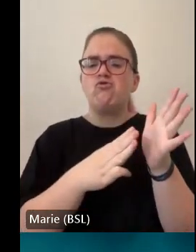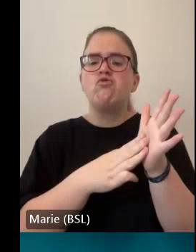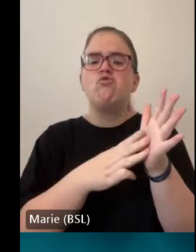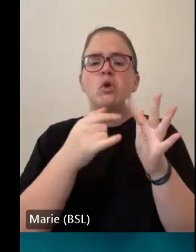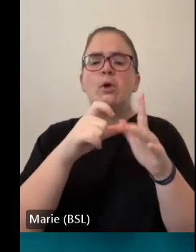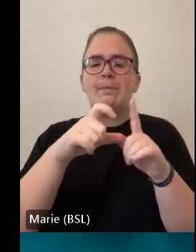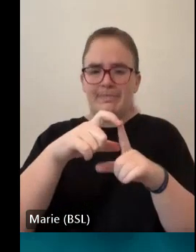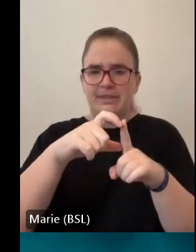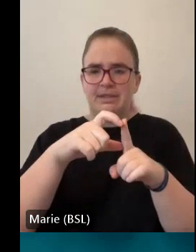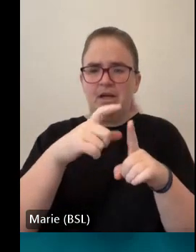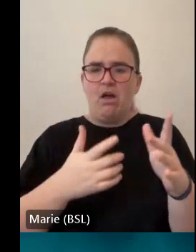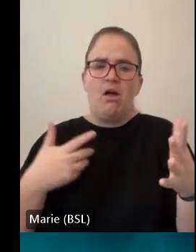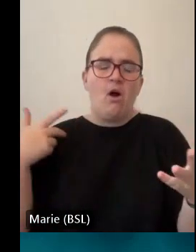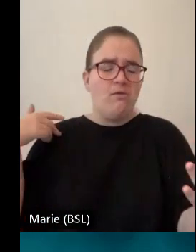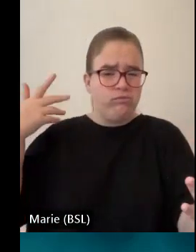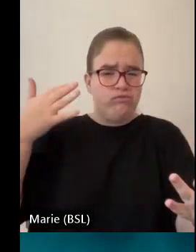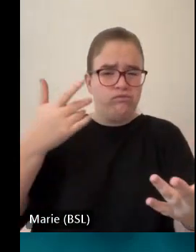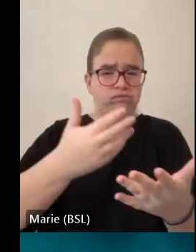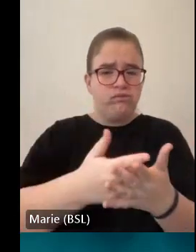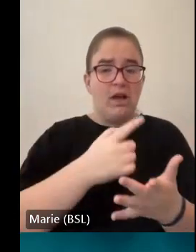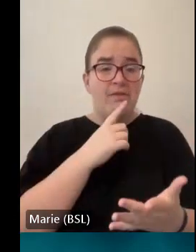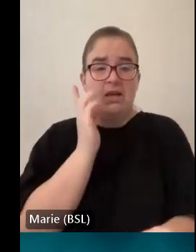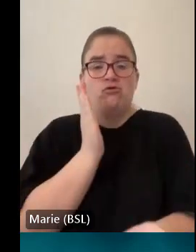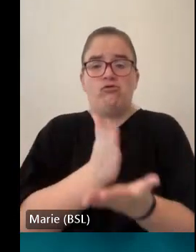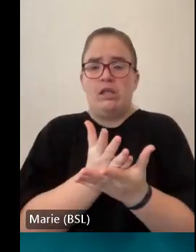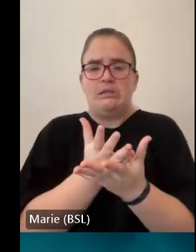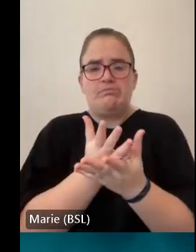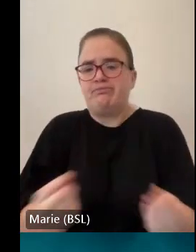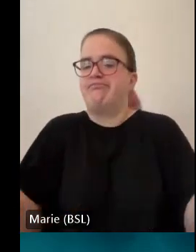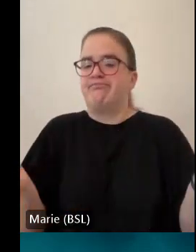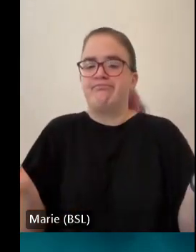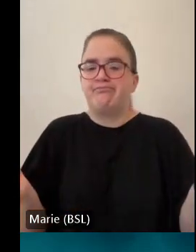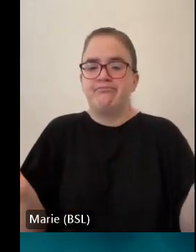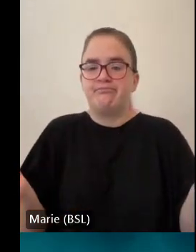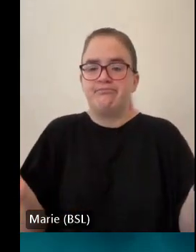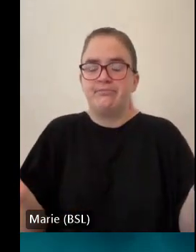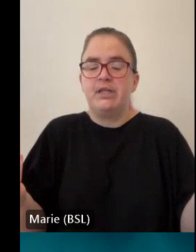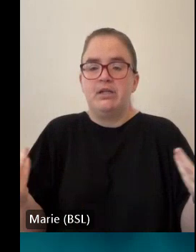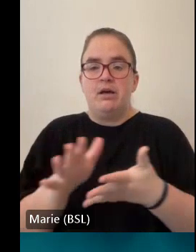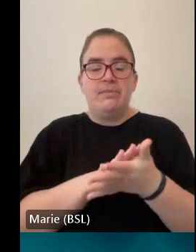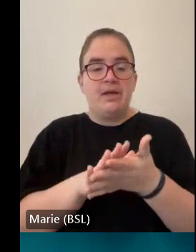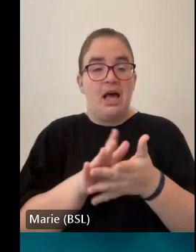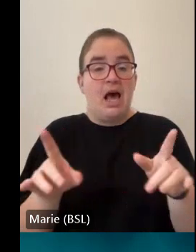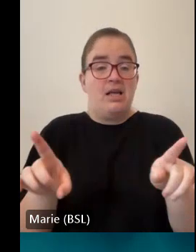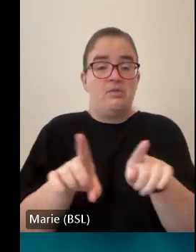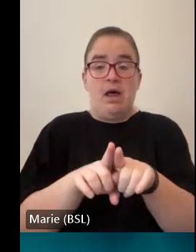lengthy period of time and they've had their trust shattered and and along with that, they've lost a lot of self